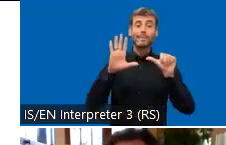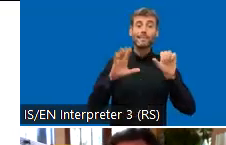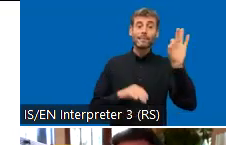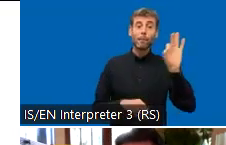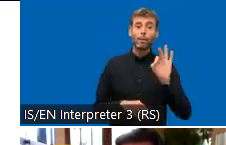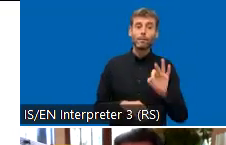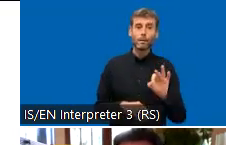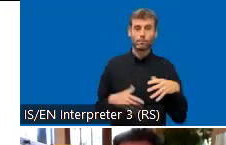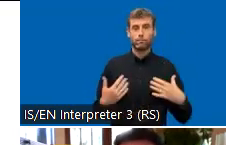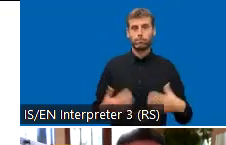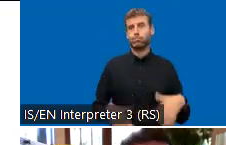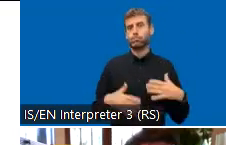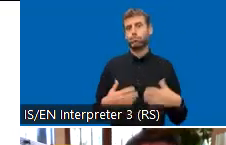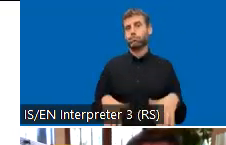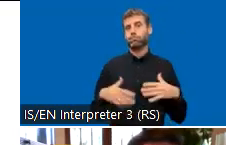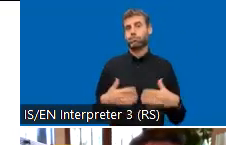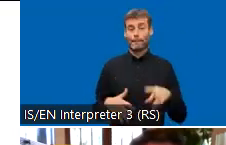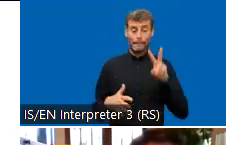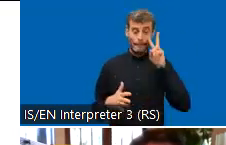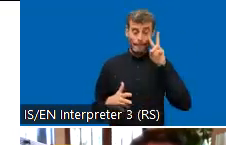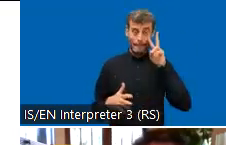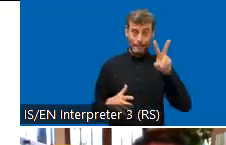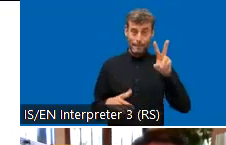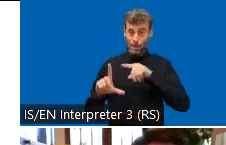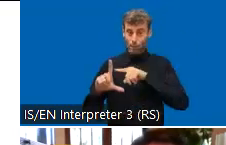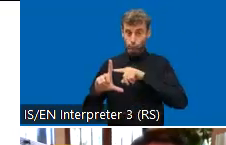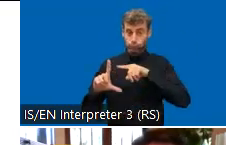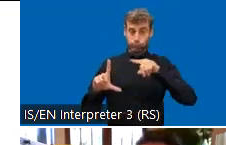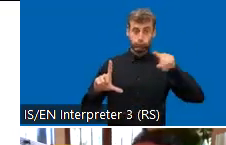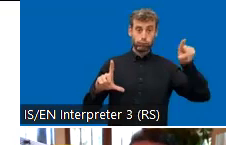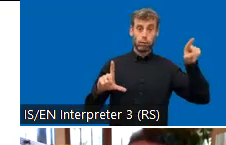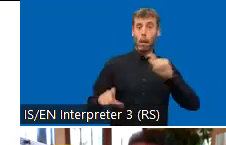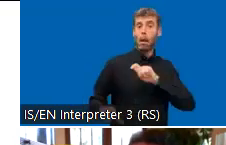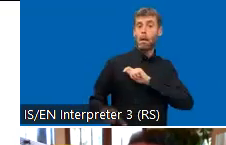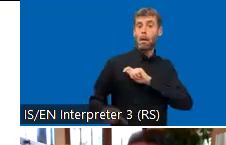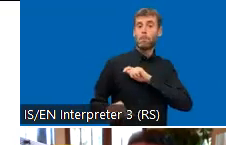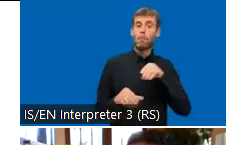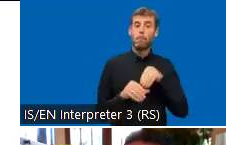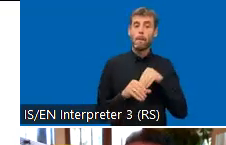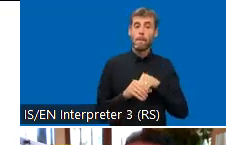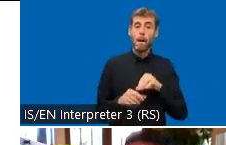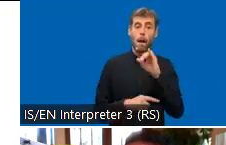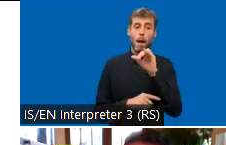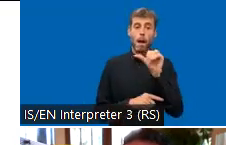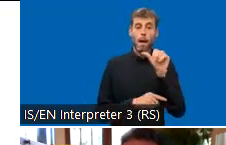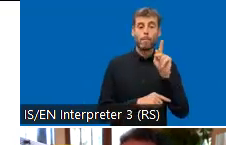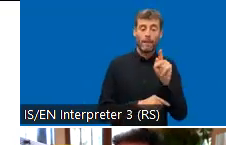this year too. We are really excited to see what happens. IAAP is part of another network,